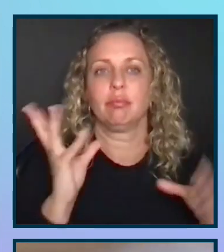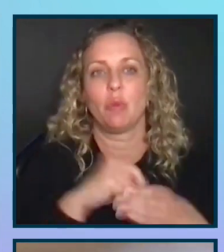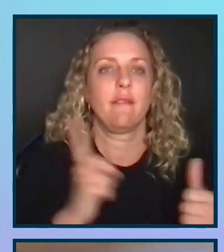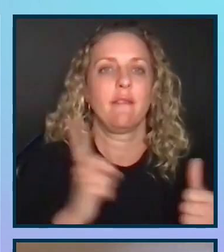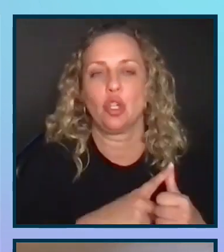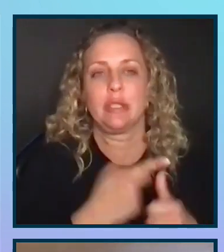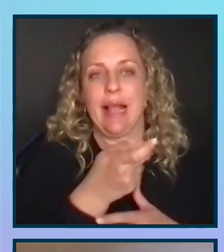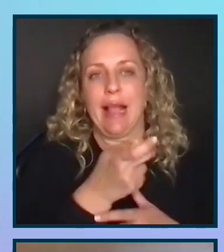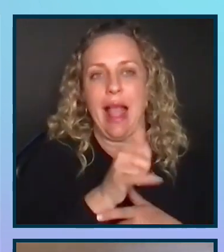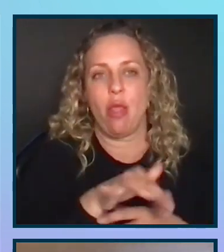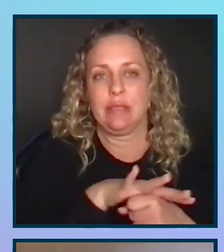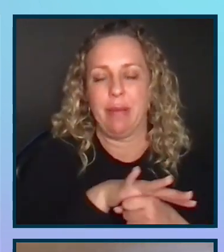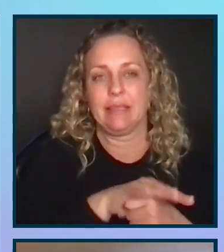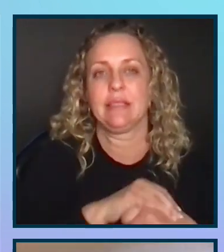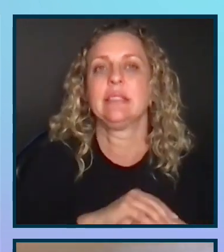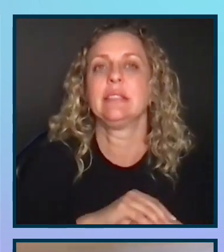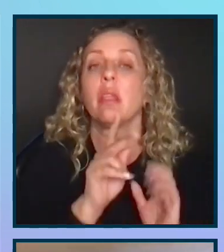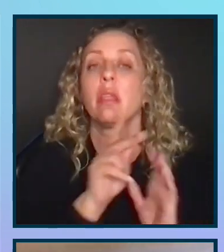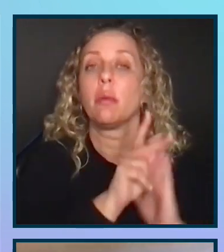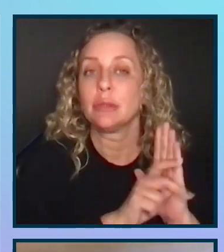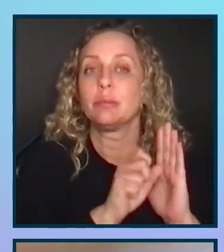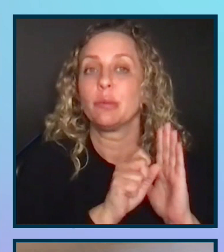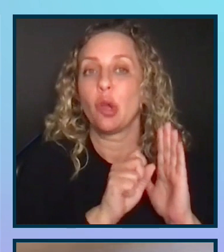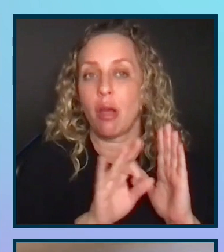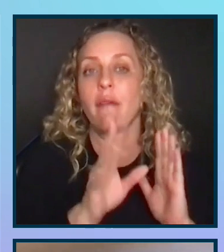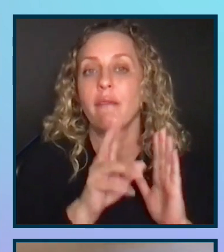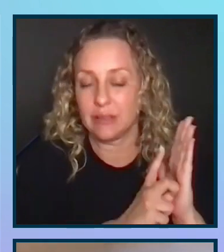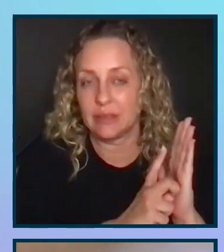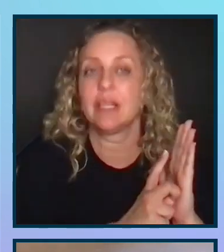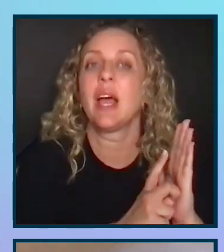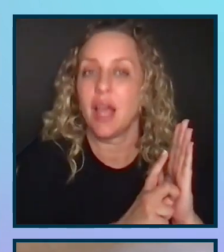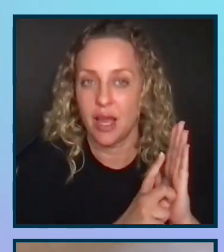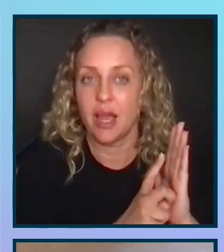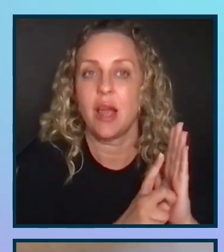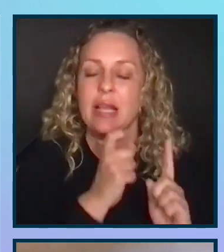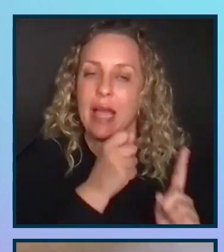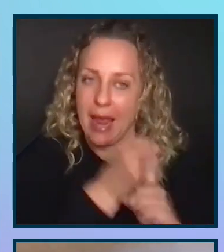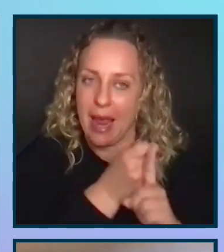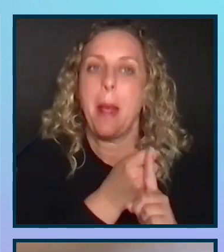The principals of Universal Design greatly impact the exhibition's layout